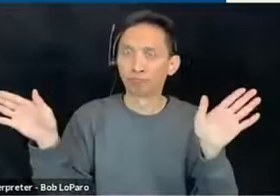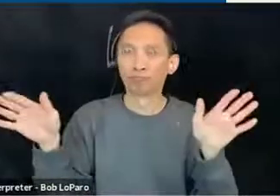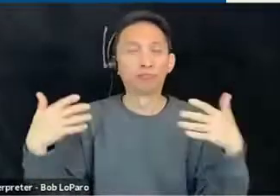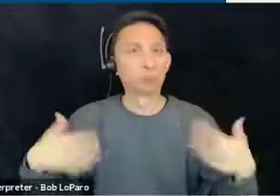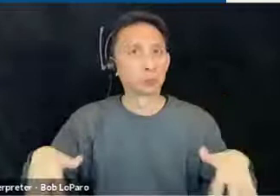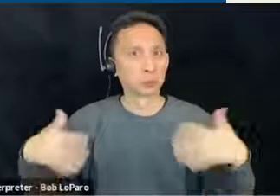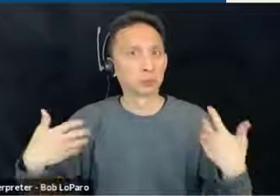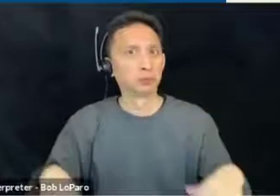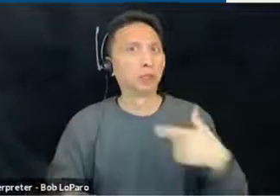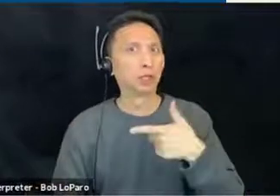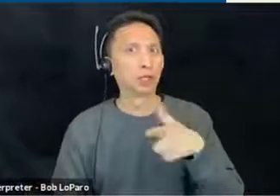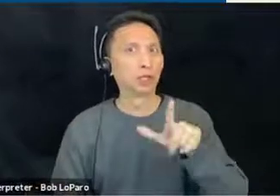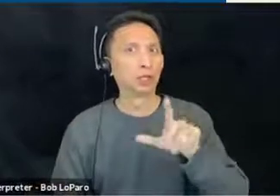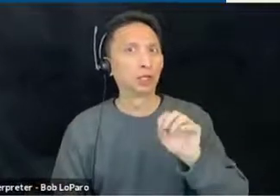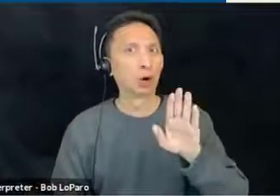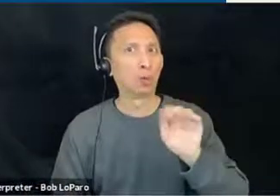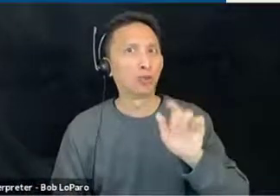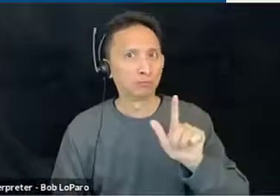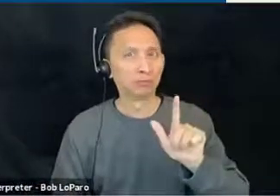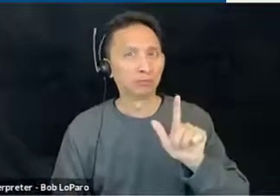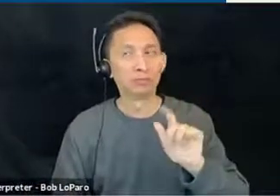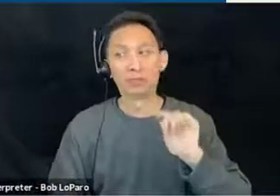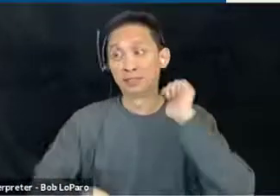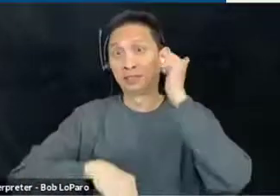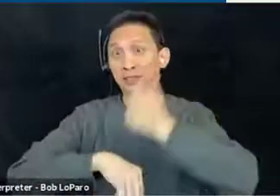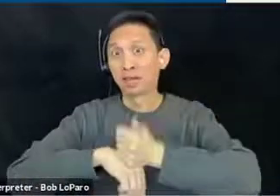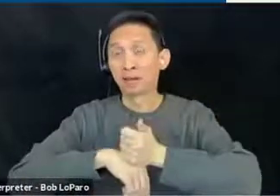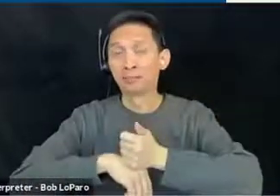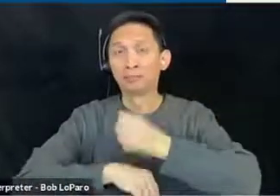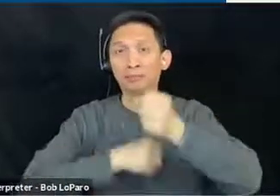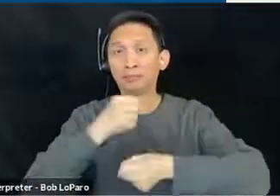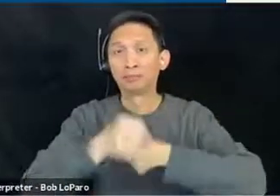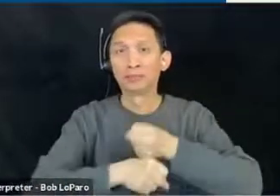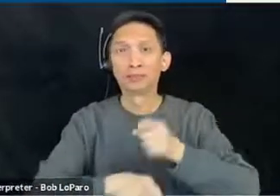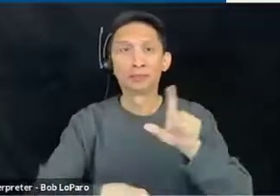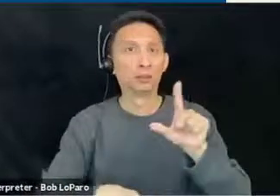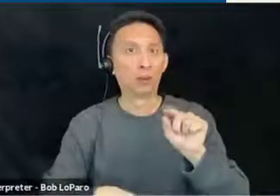because we knew peroxisomal disorders were rare diseases,